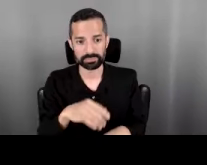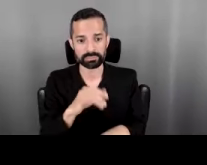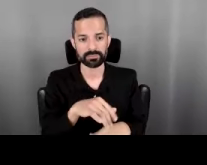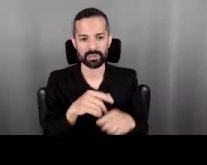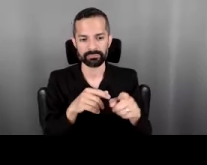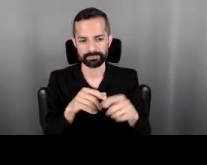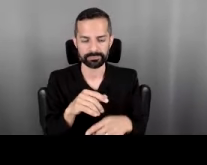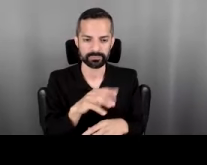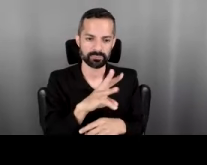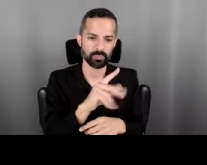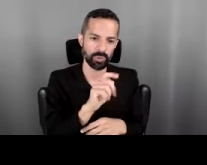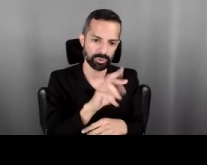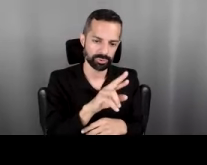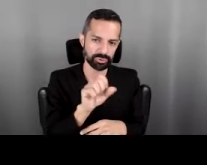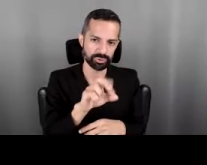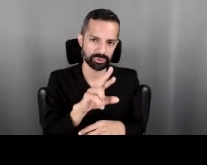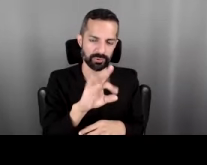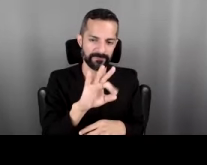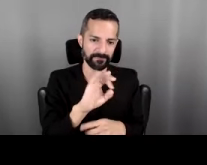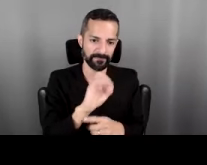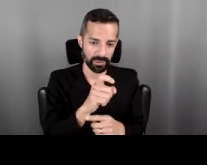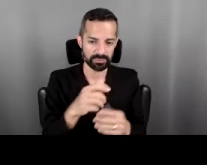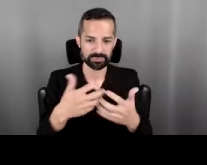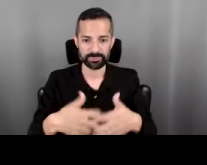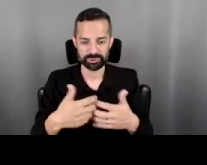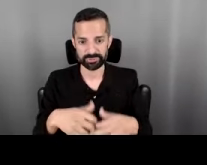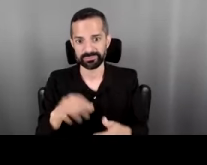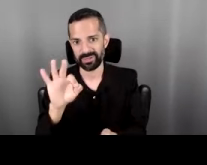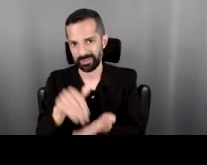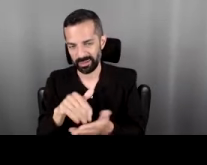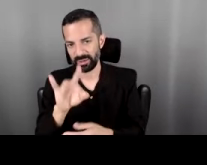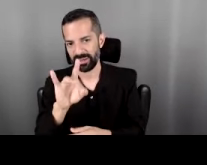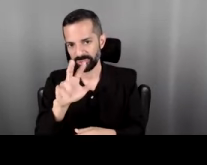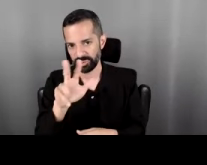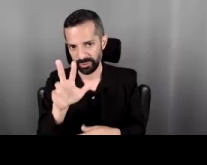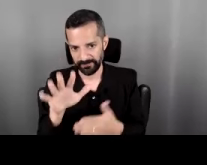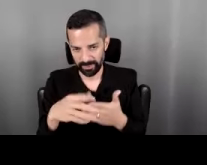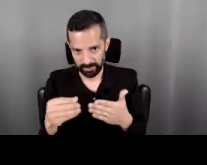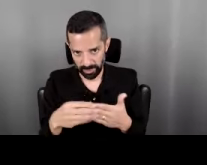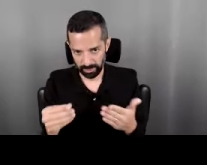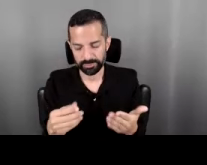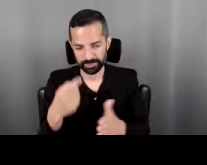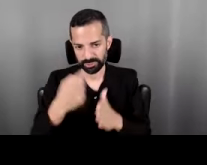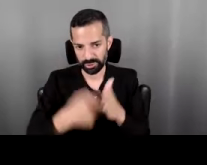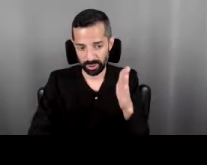at an approximate $9,835 cost, with a brief bullet